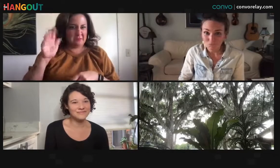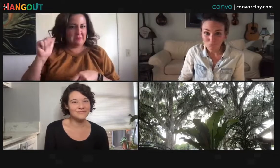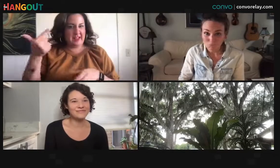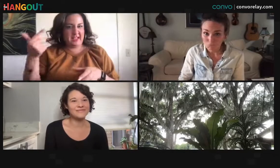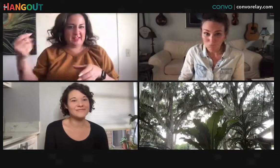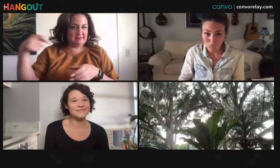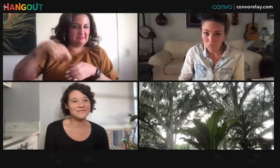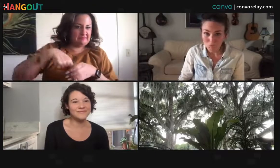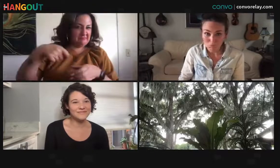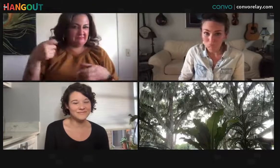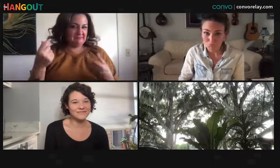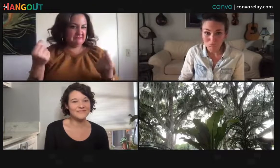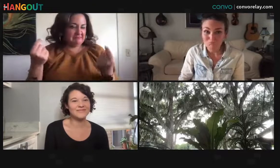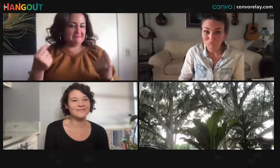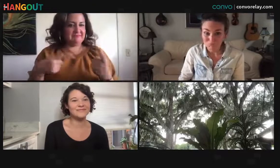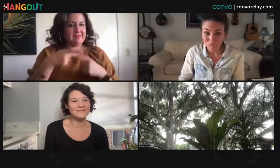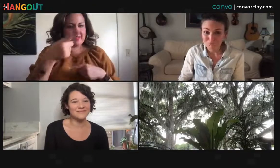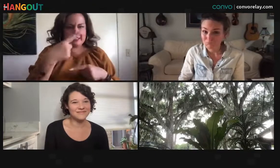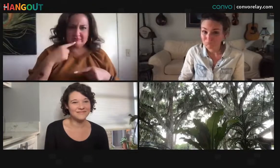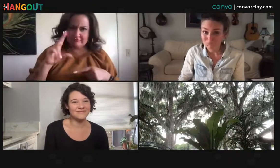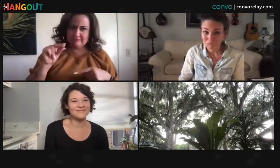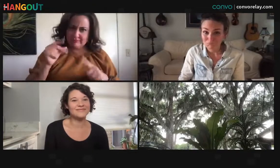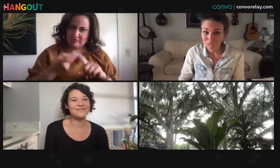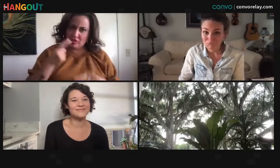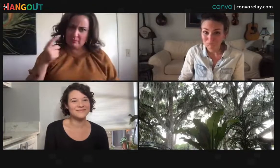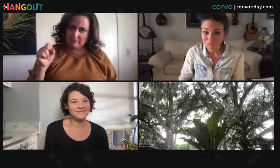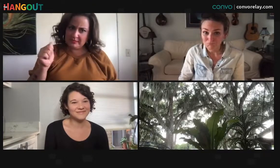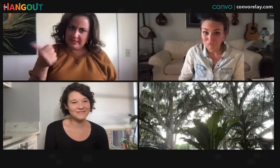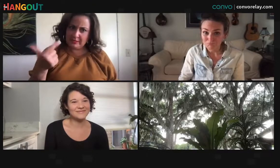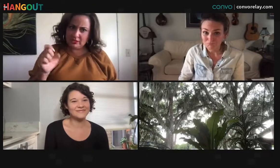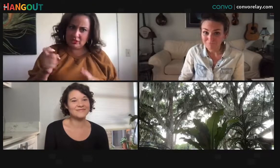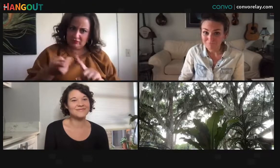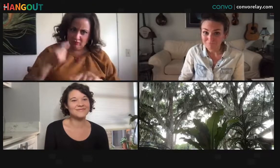i really thought it was from a tea bag that she had steeped and she said that